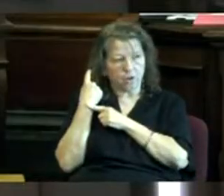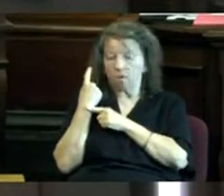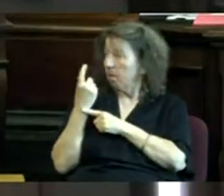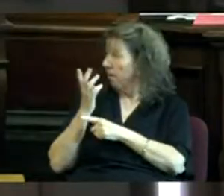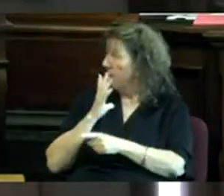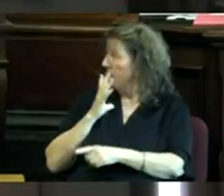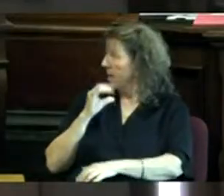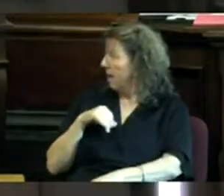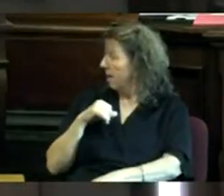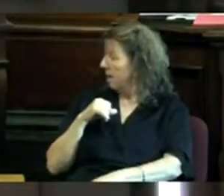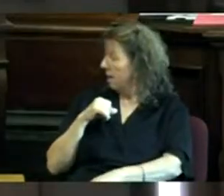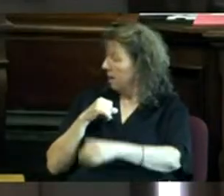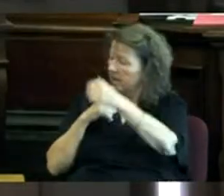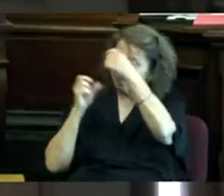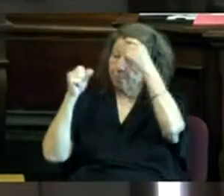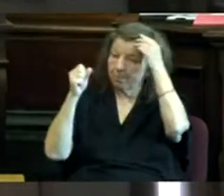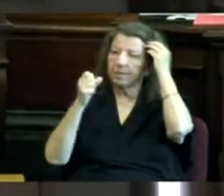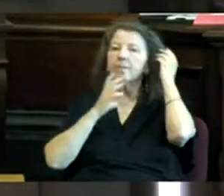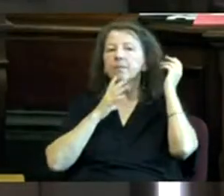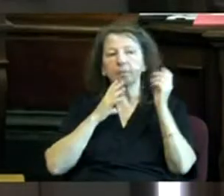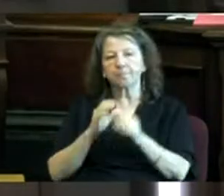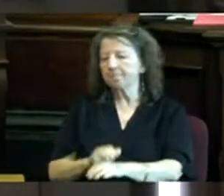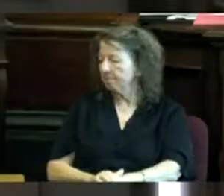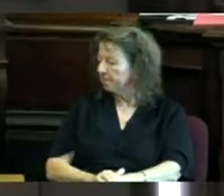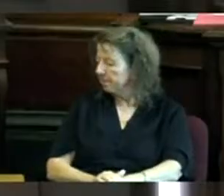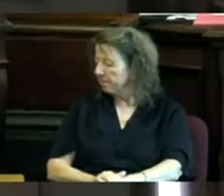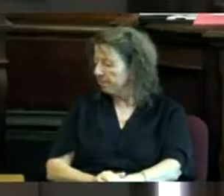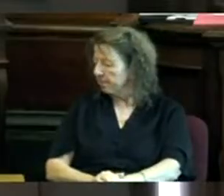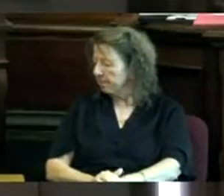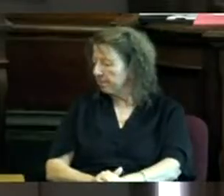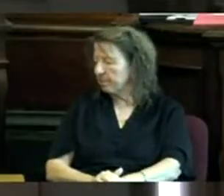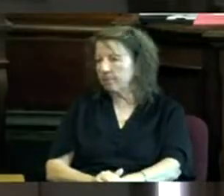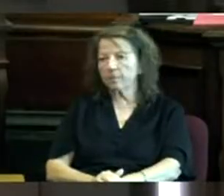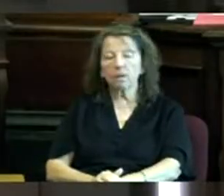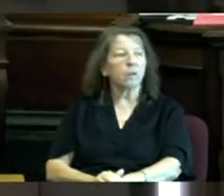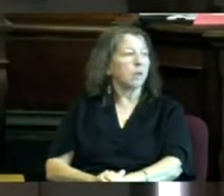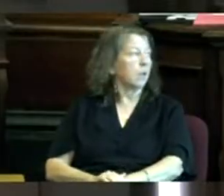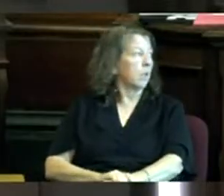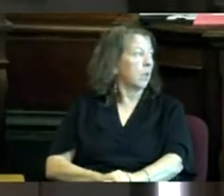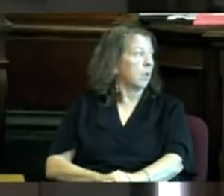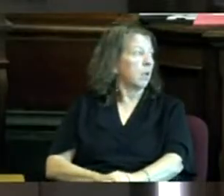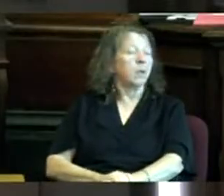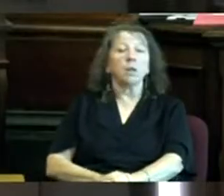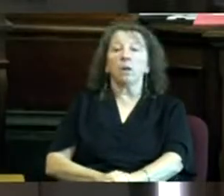beneficial for the administration to provide you with last year's numbers. Are